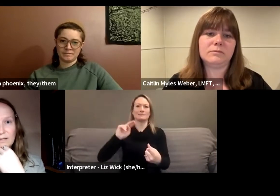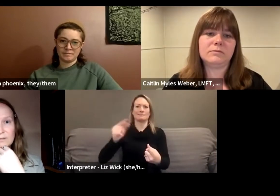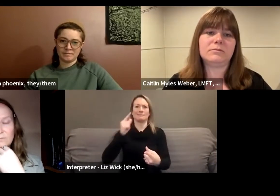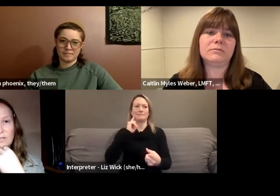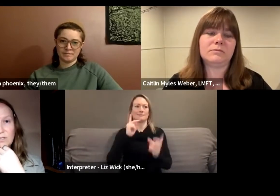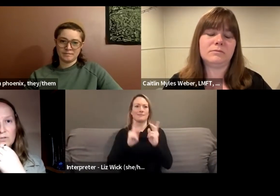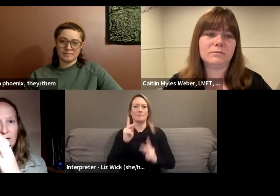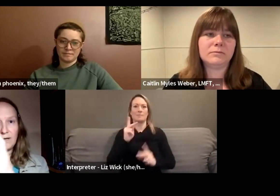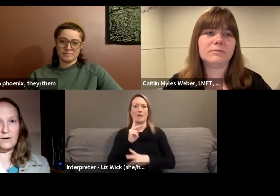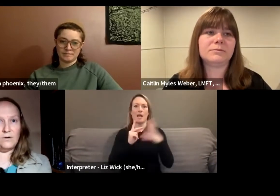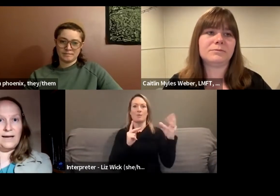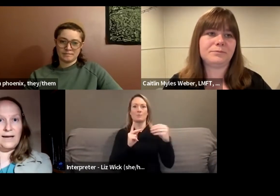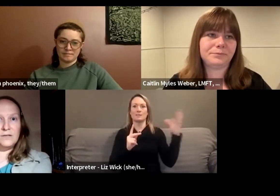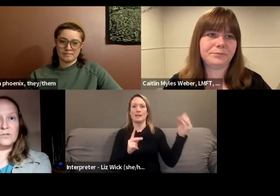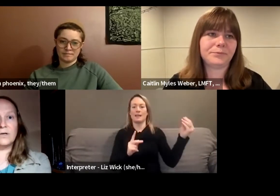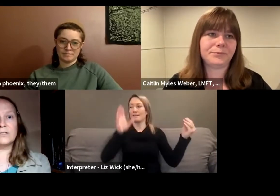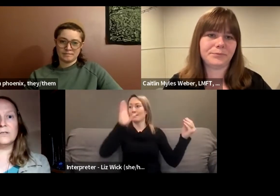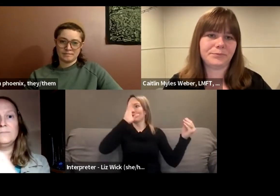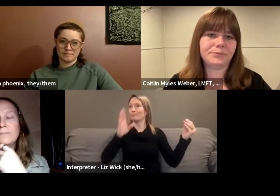this really straight and narrow idea structure.